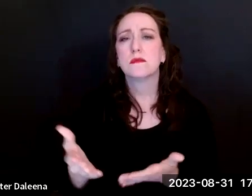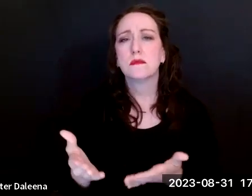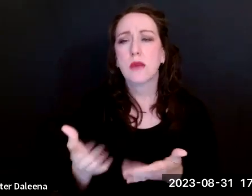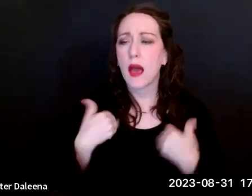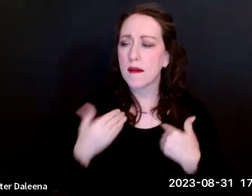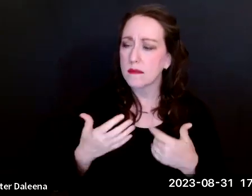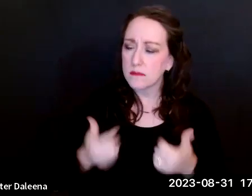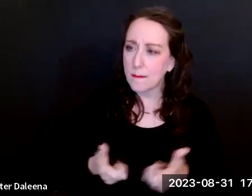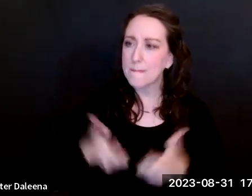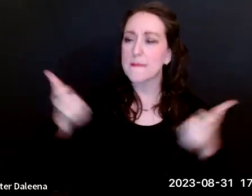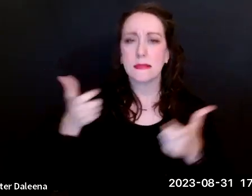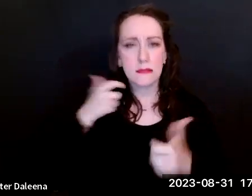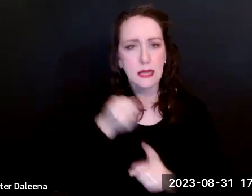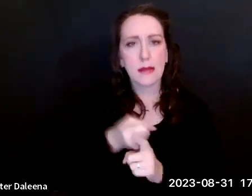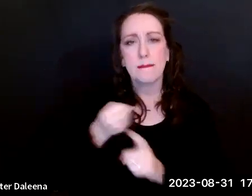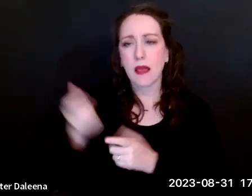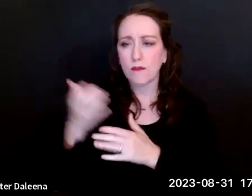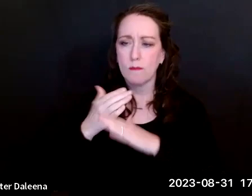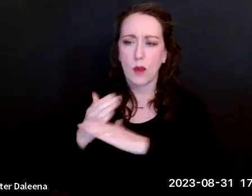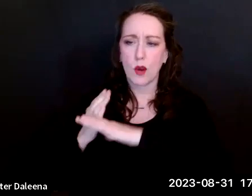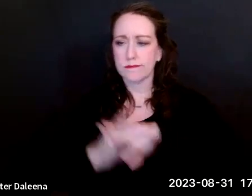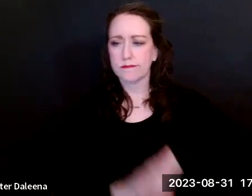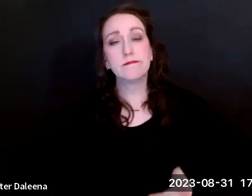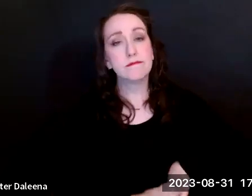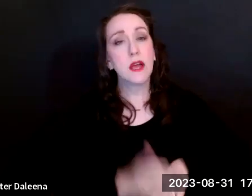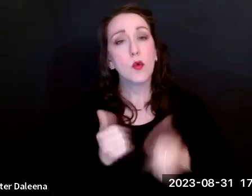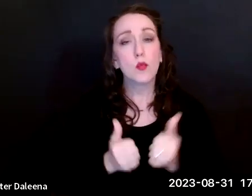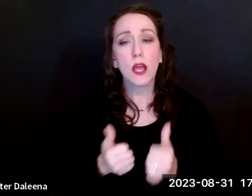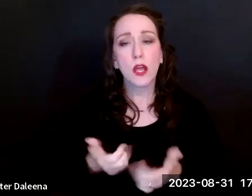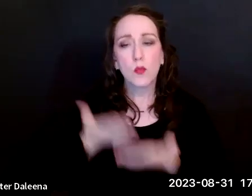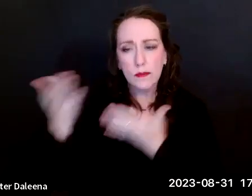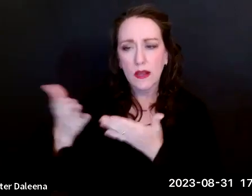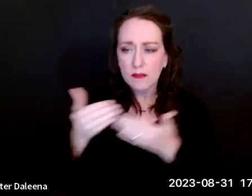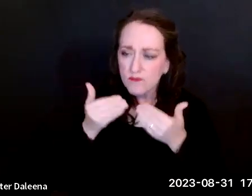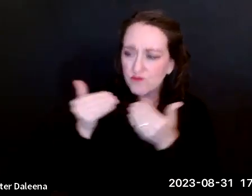impact on reducing barriers which recommendations we should move forward with or recommend to the